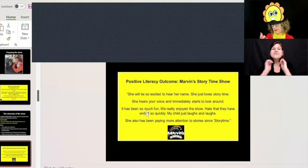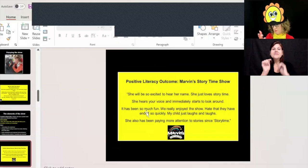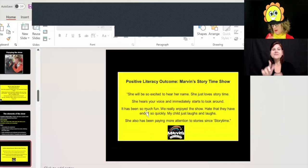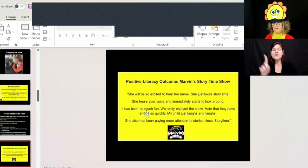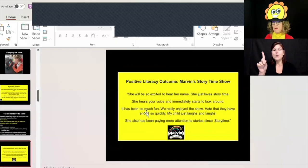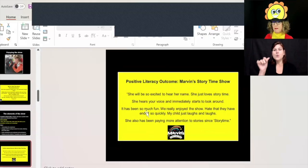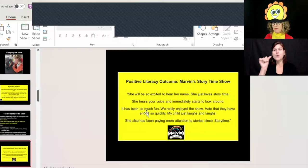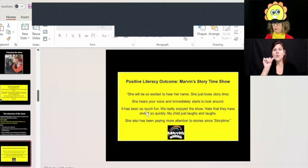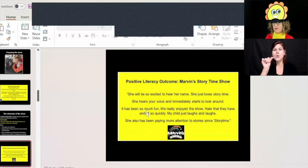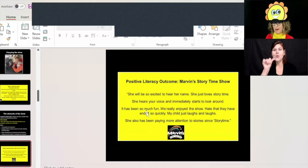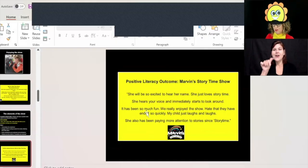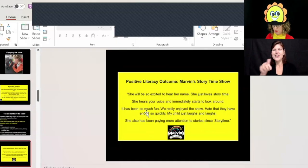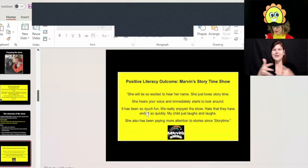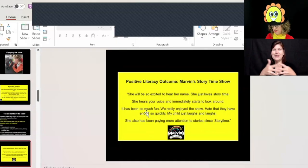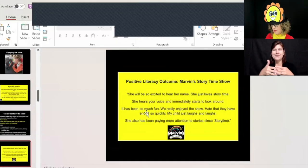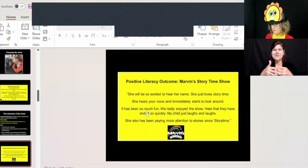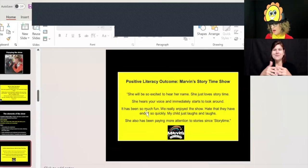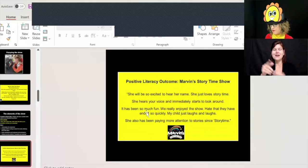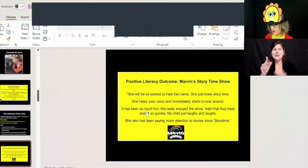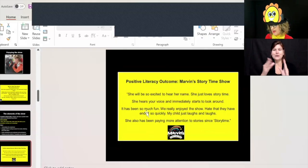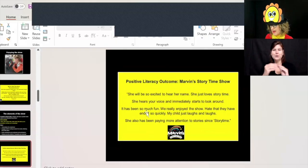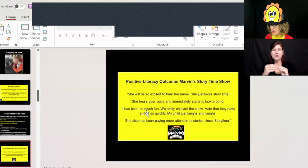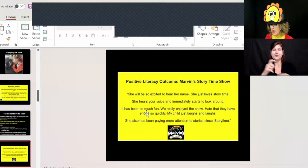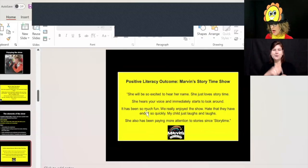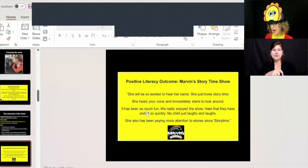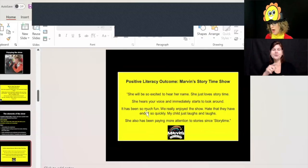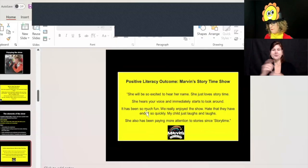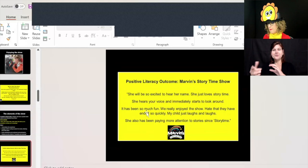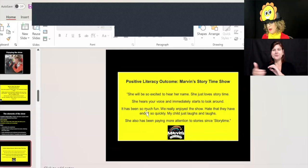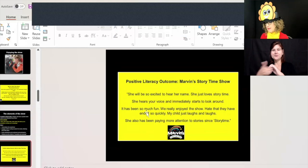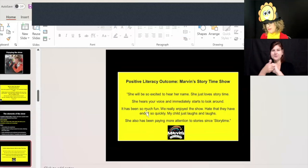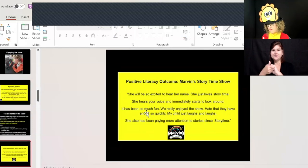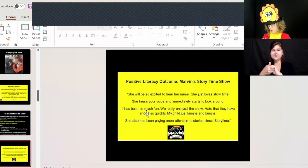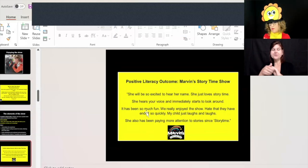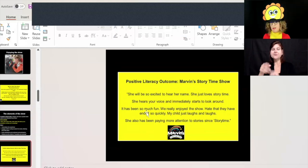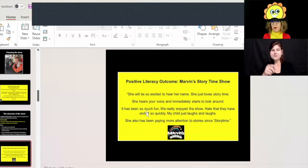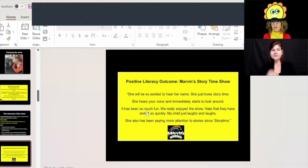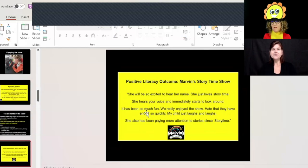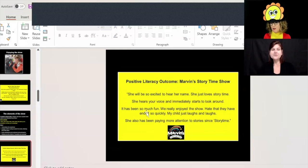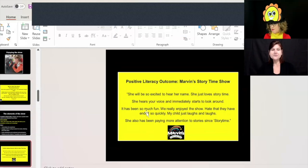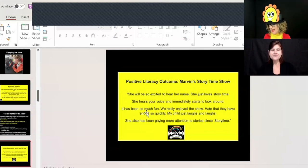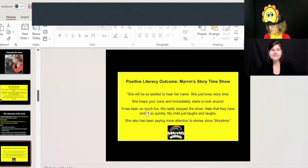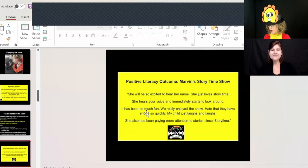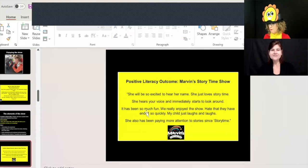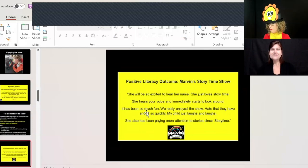the American "Story Time Show," the partnership here, and I've called this "A Positive Literacy Outcome: